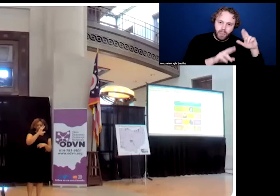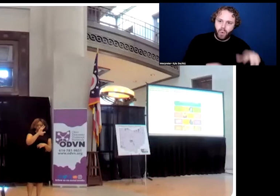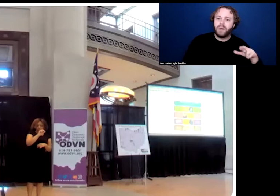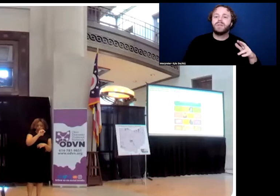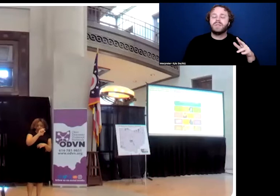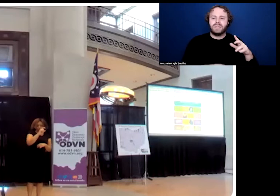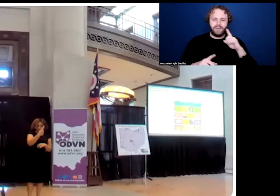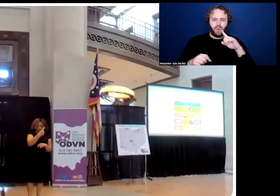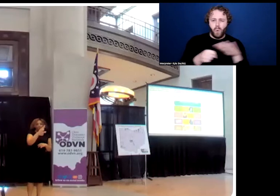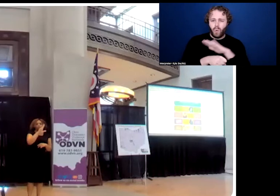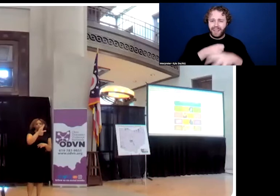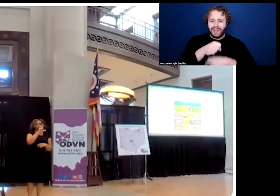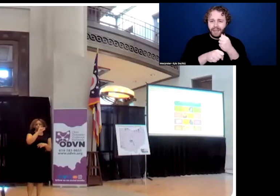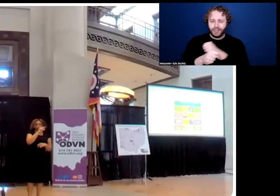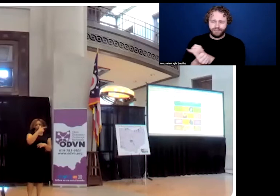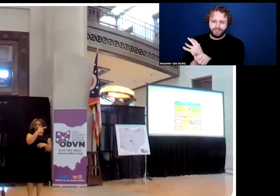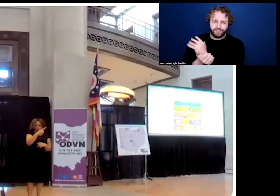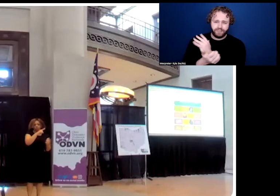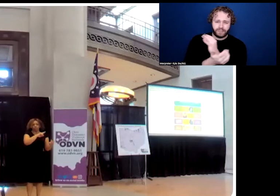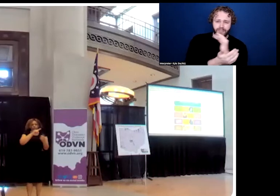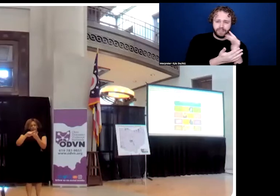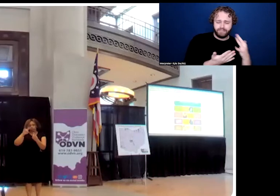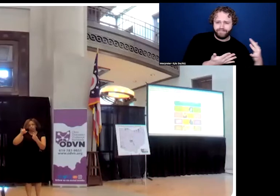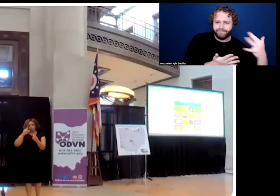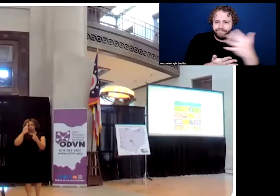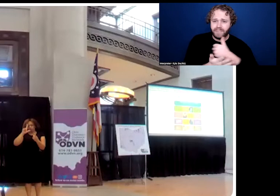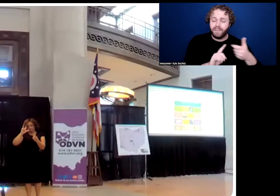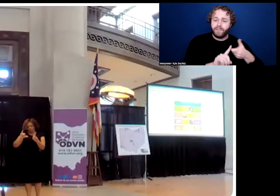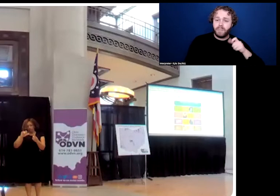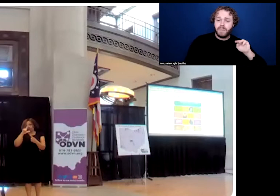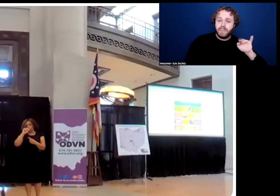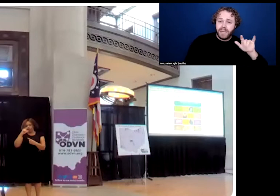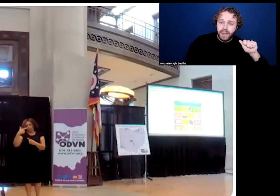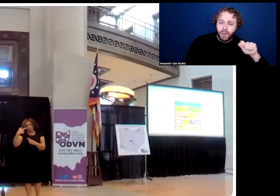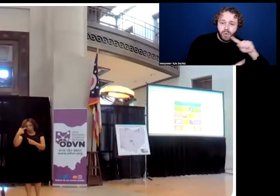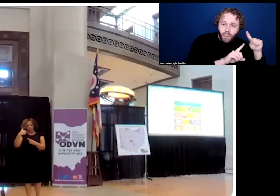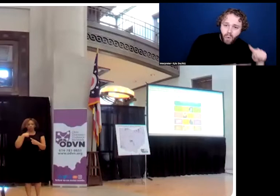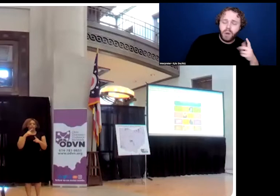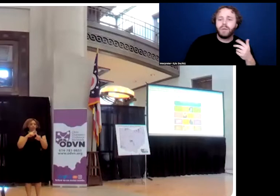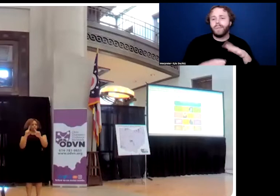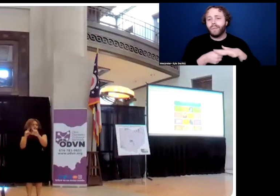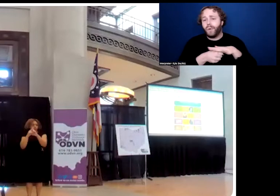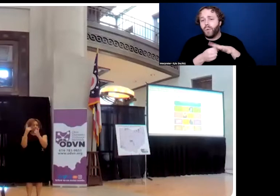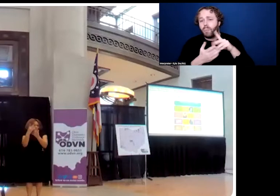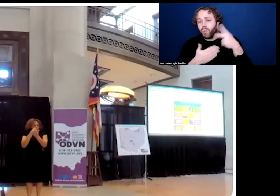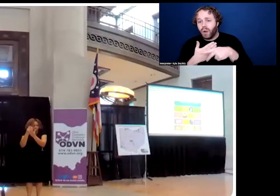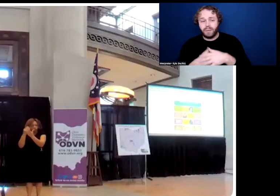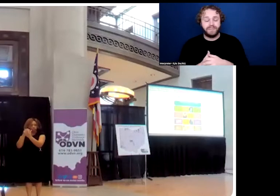We've compiled this data through media reports and from our local programs. After a spike in fatality numbers during the COVID-19